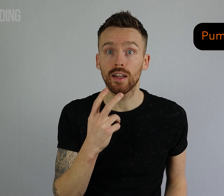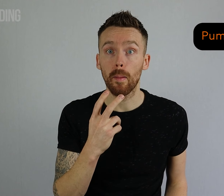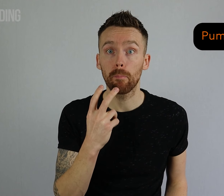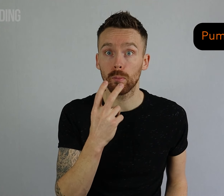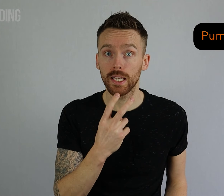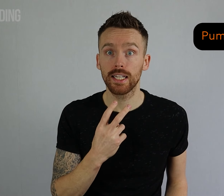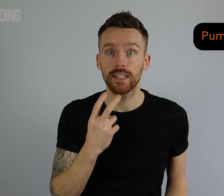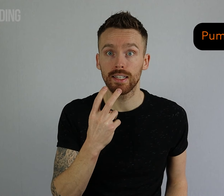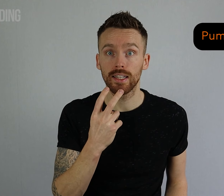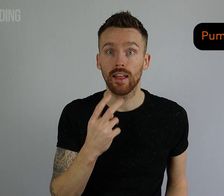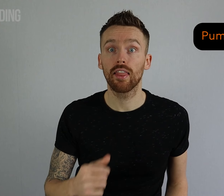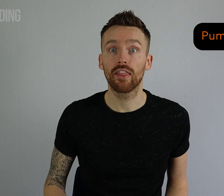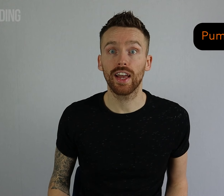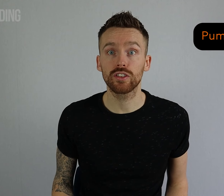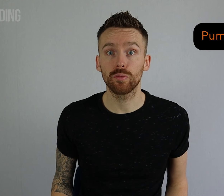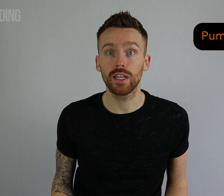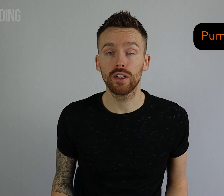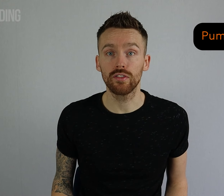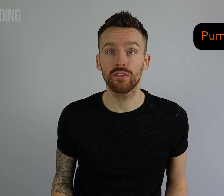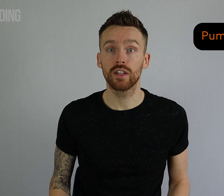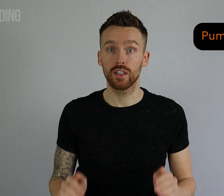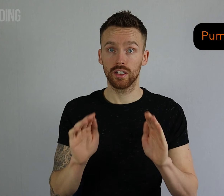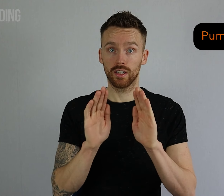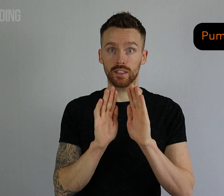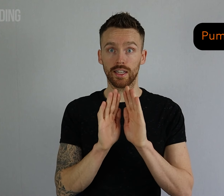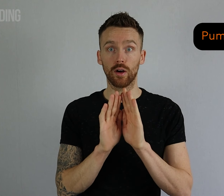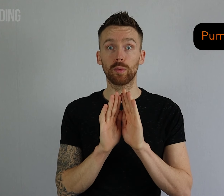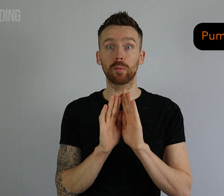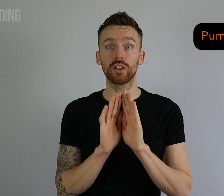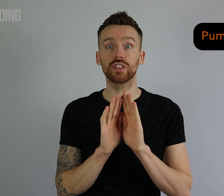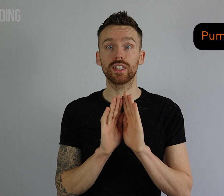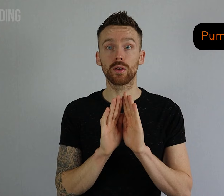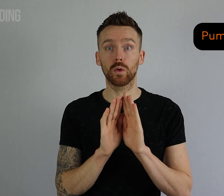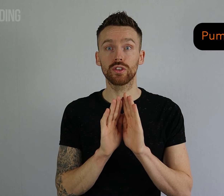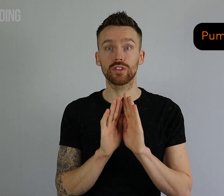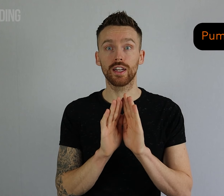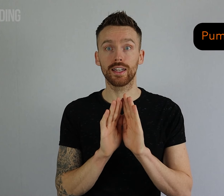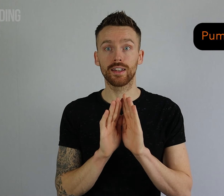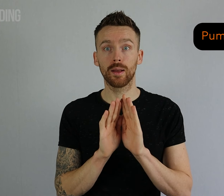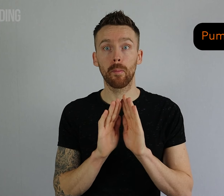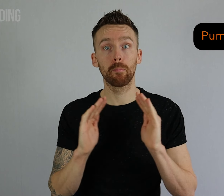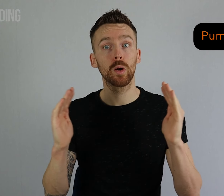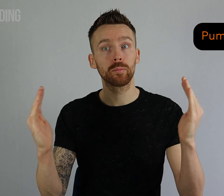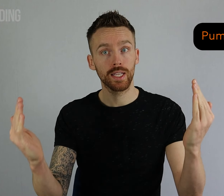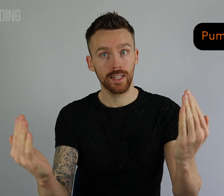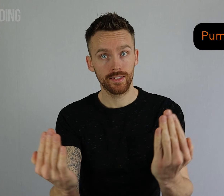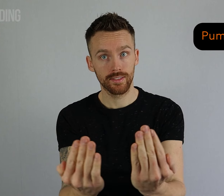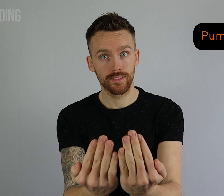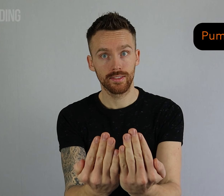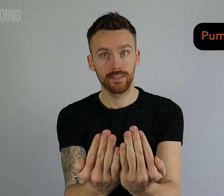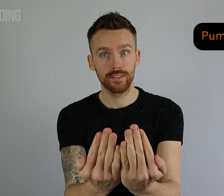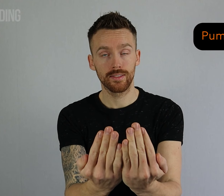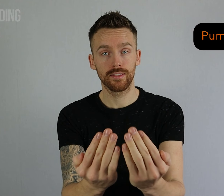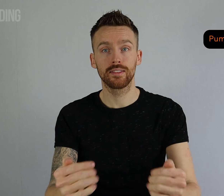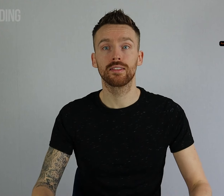That should be enough to help people understand what you're signing.